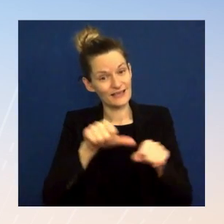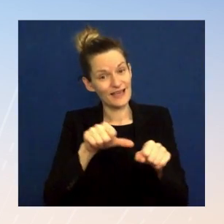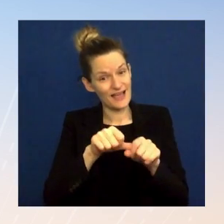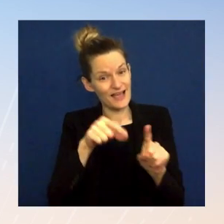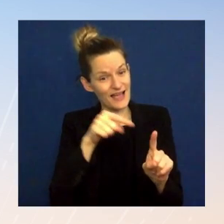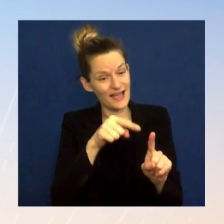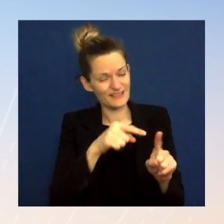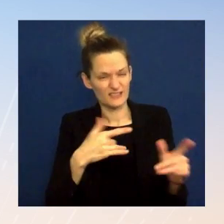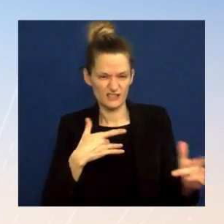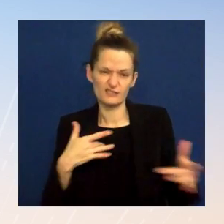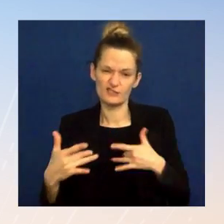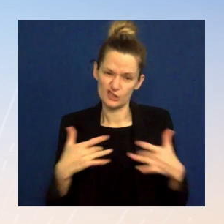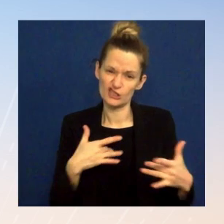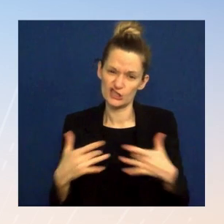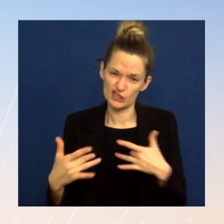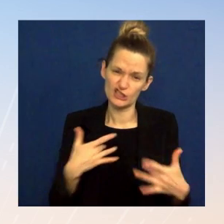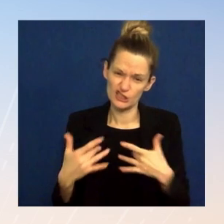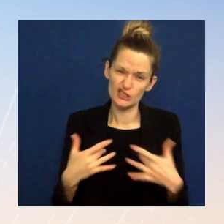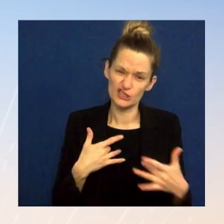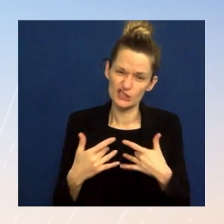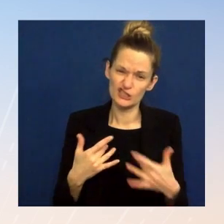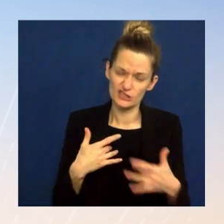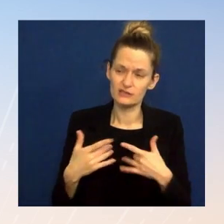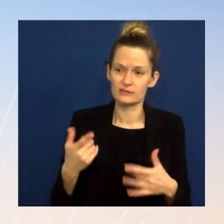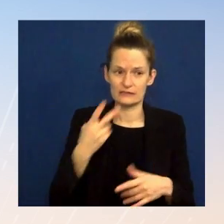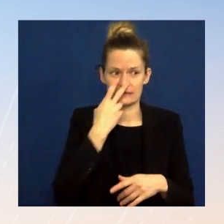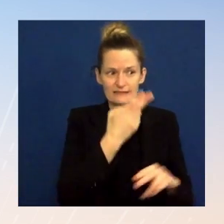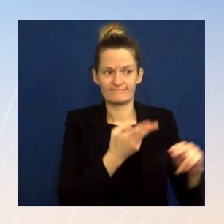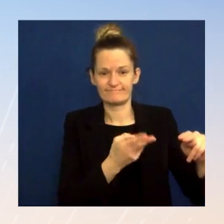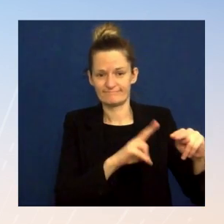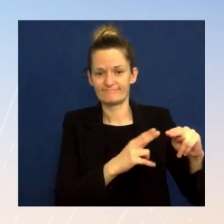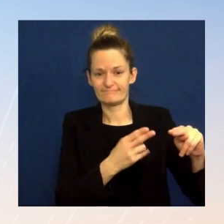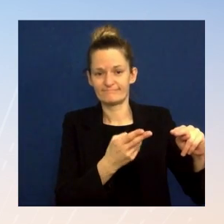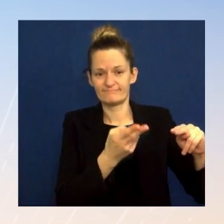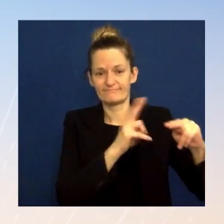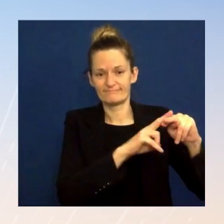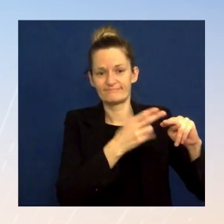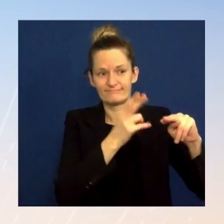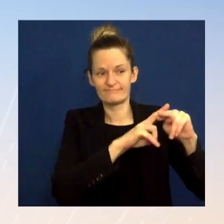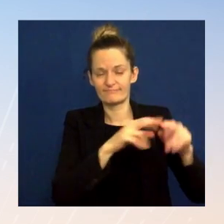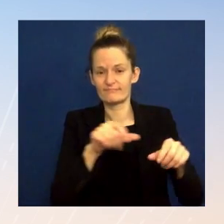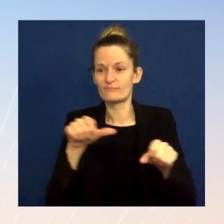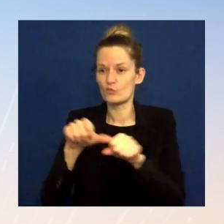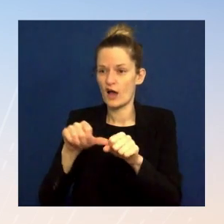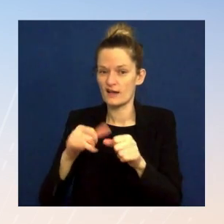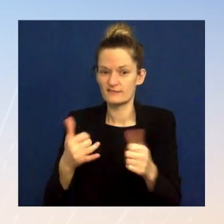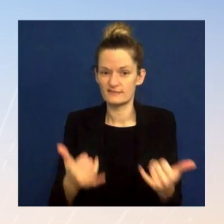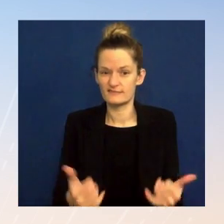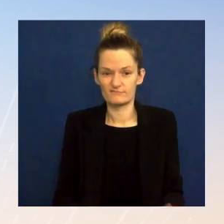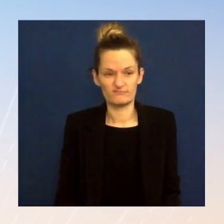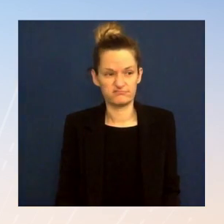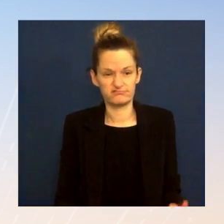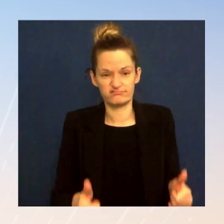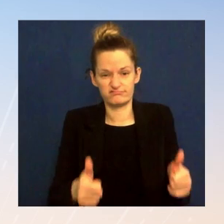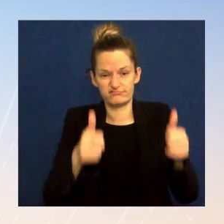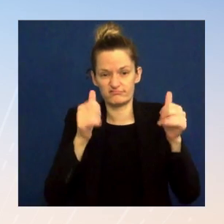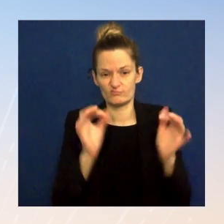over the last several months, we've still seen heightened prices. The FTC -- we've asked the FTC to look into that. They've said they were doing that.